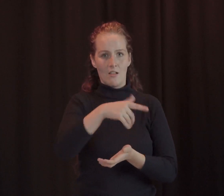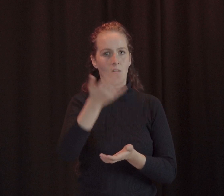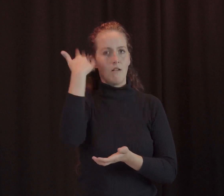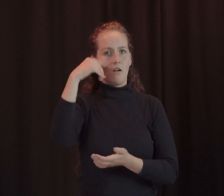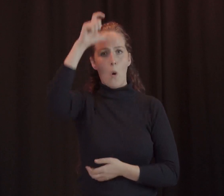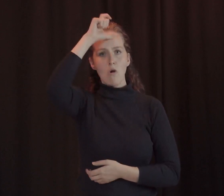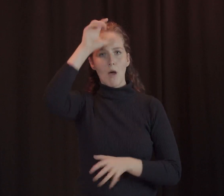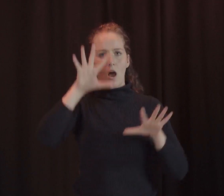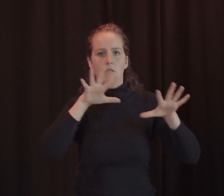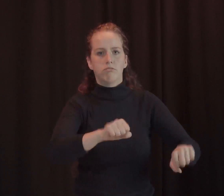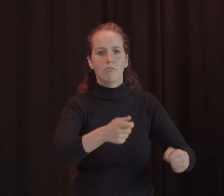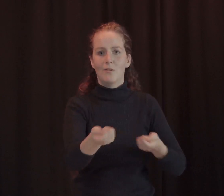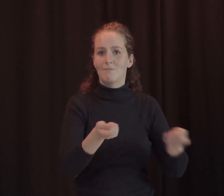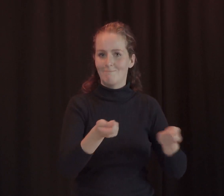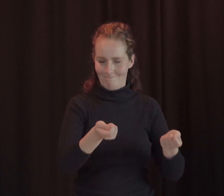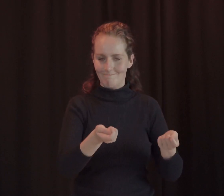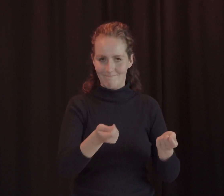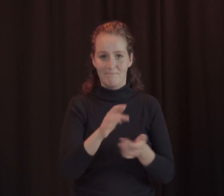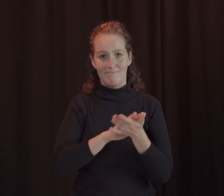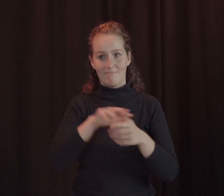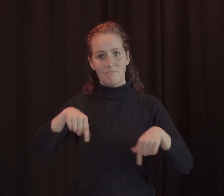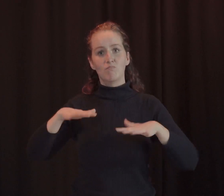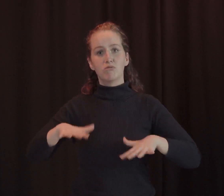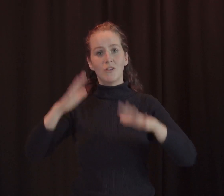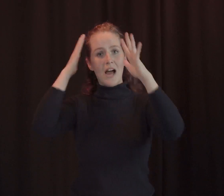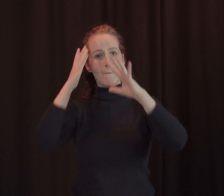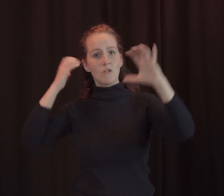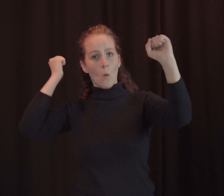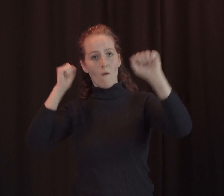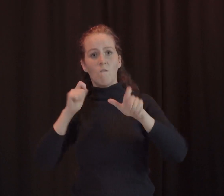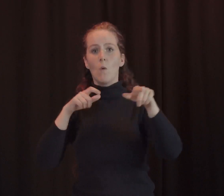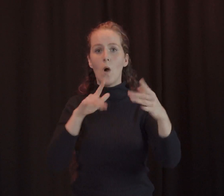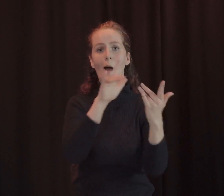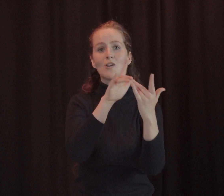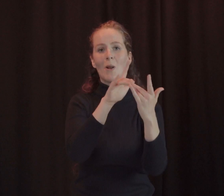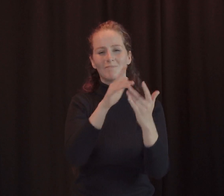part of the Ottoman Empire. The British ambassador to the Ottoman